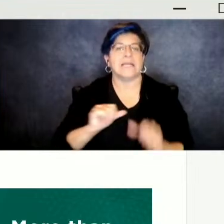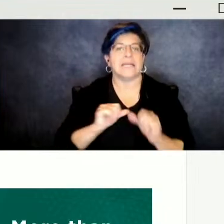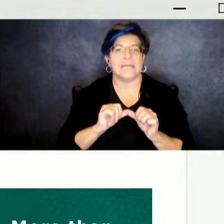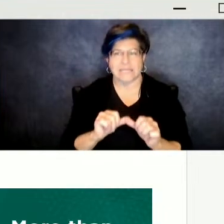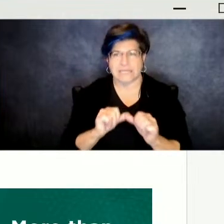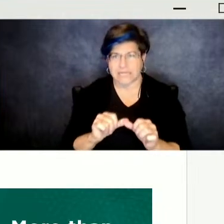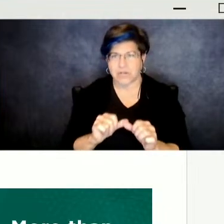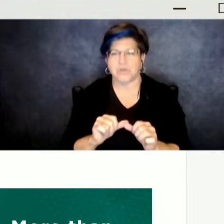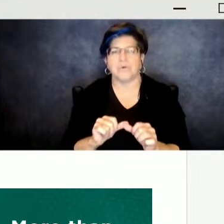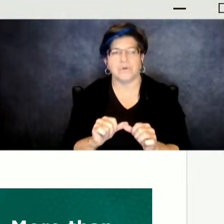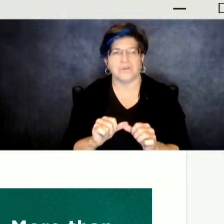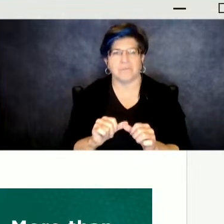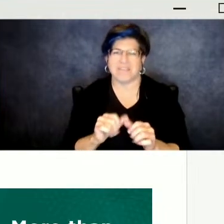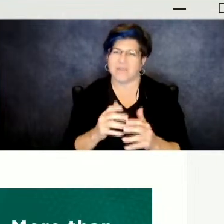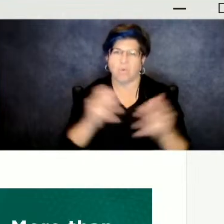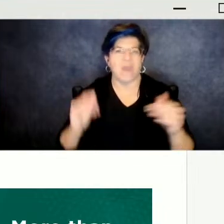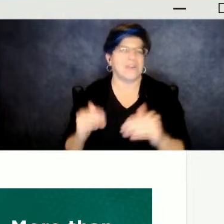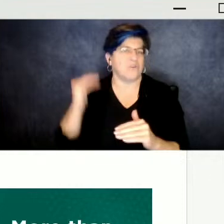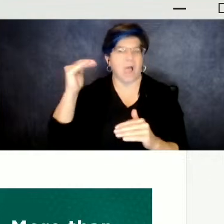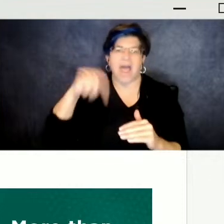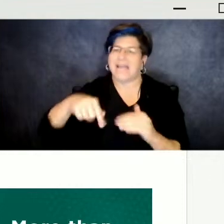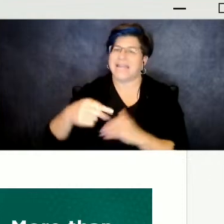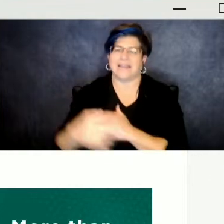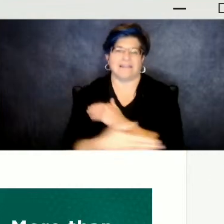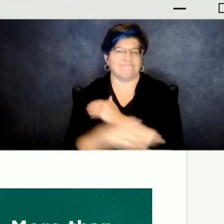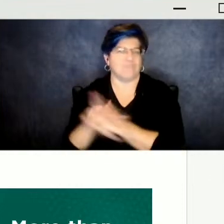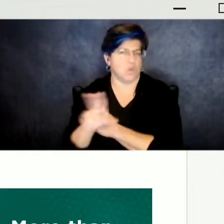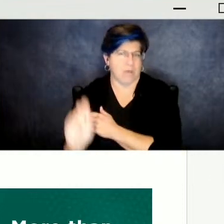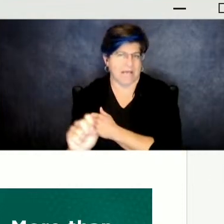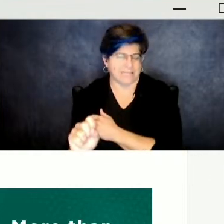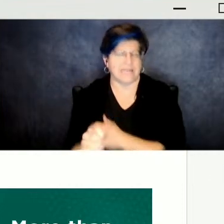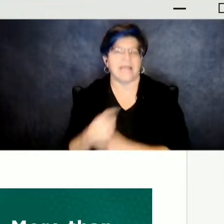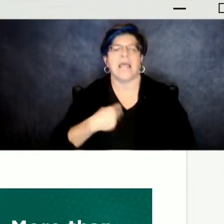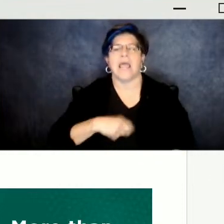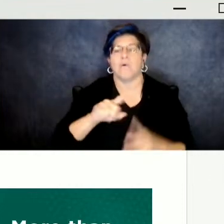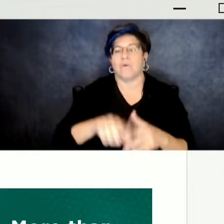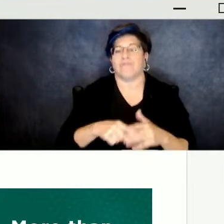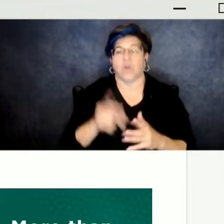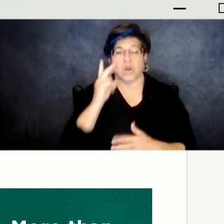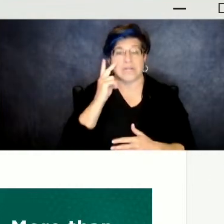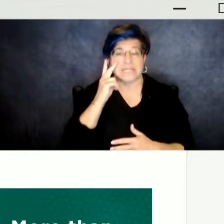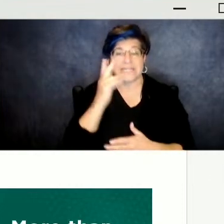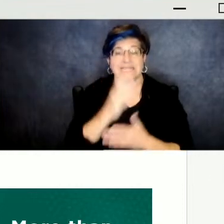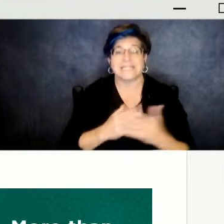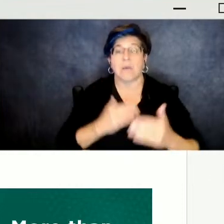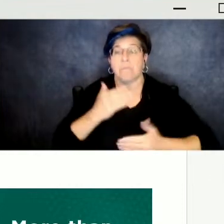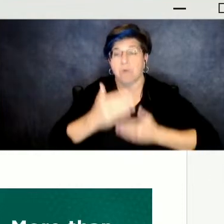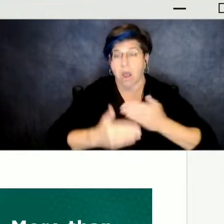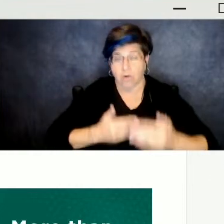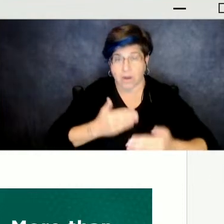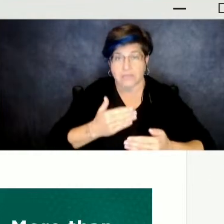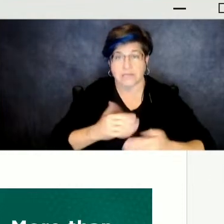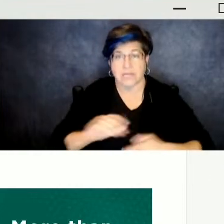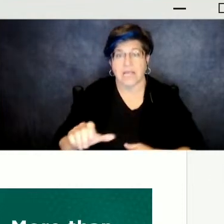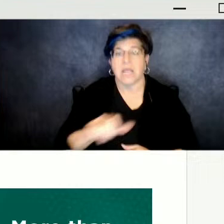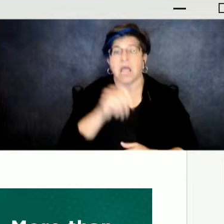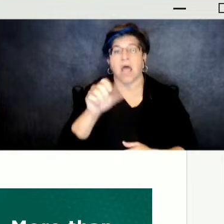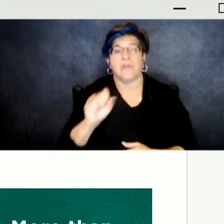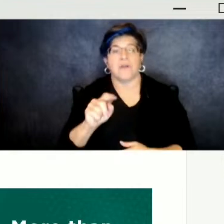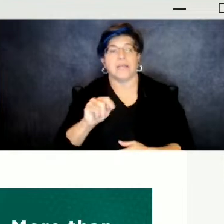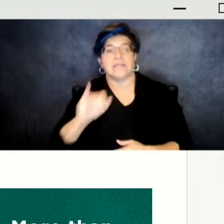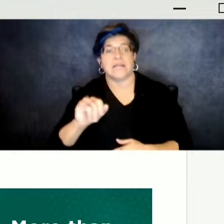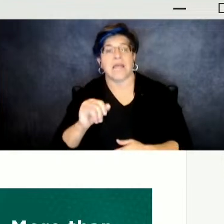ESTHER'S CONTINUE TO BE WAY TOO